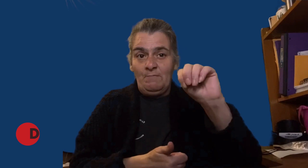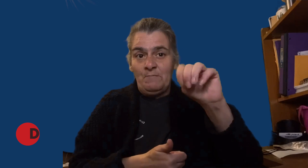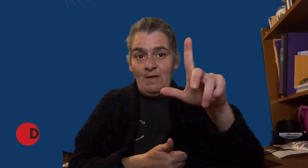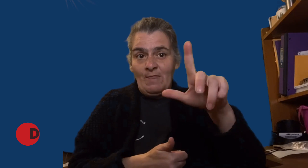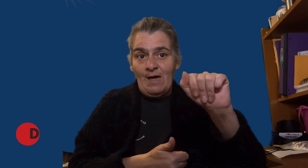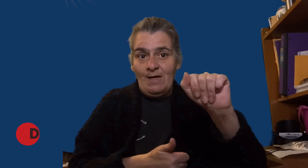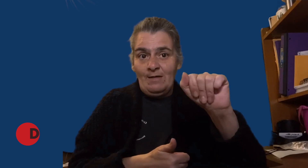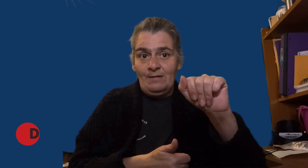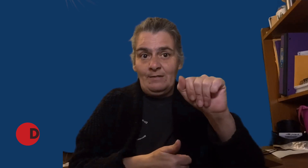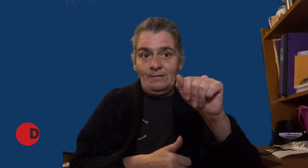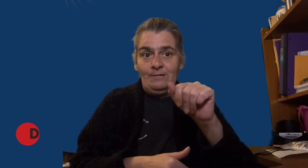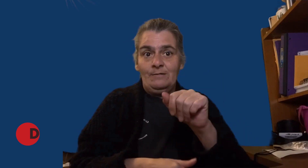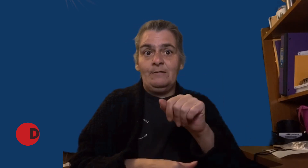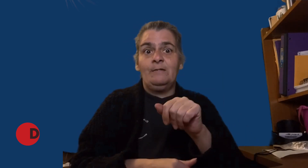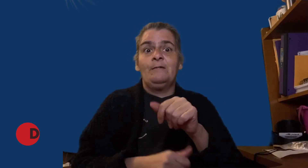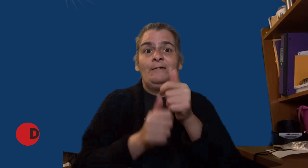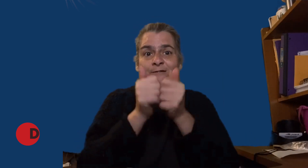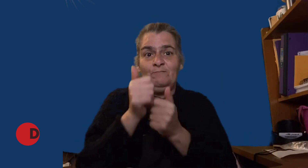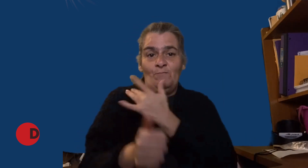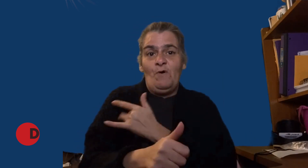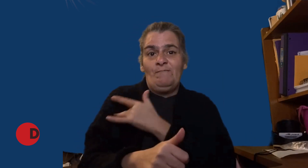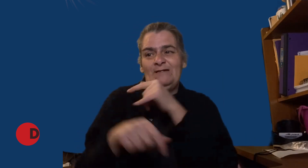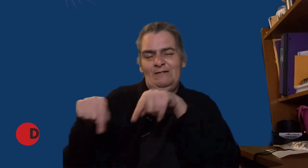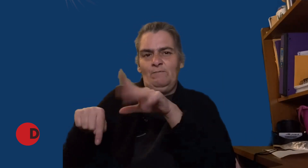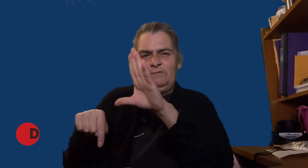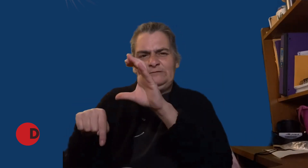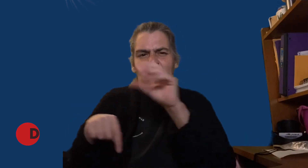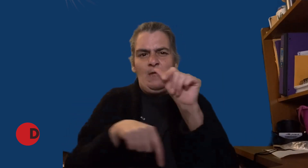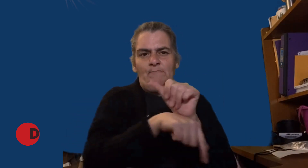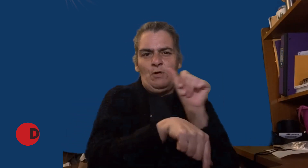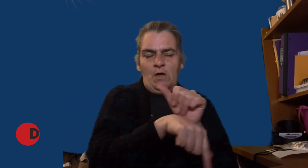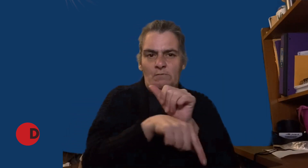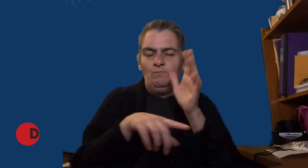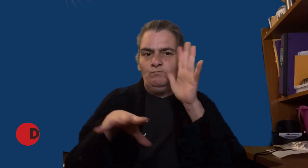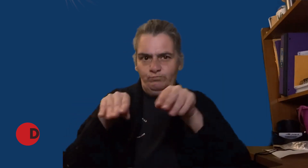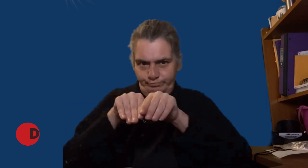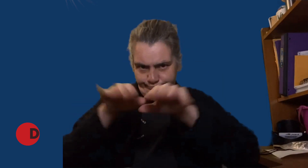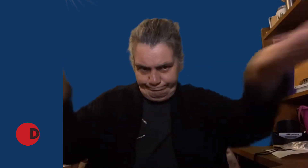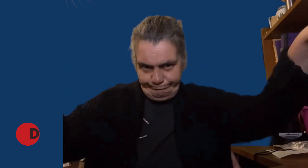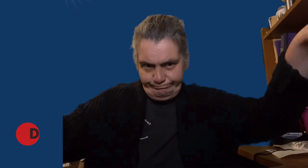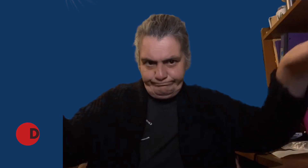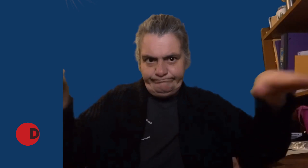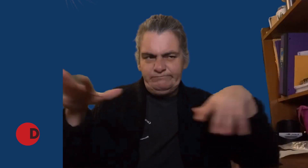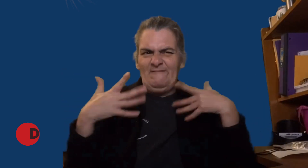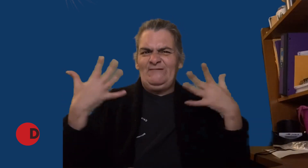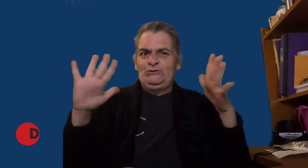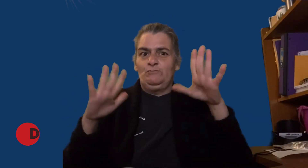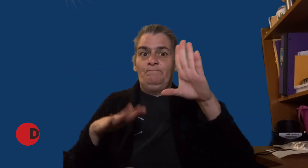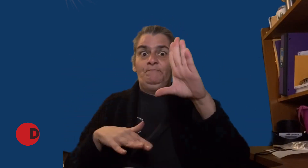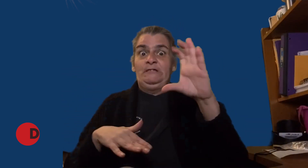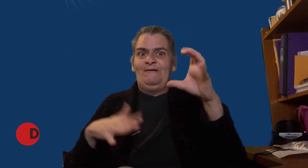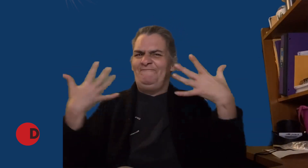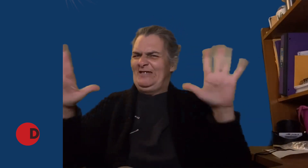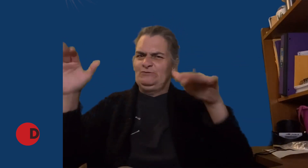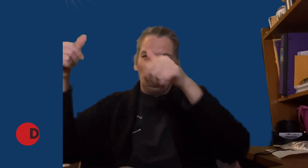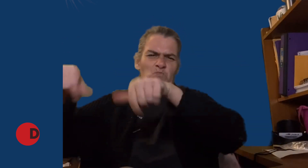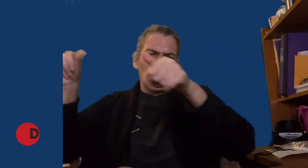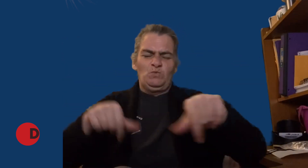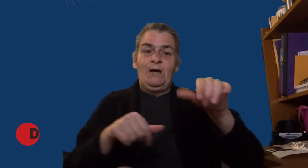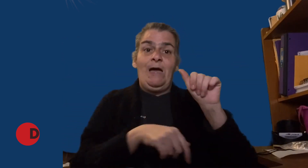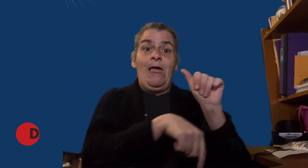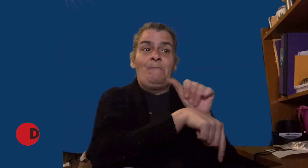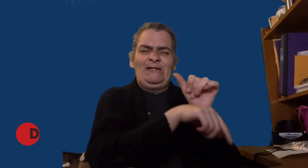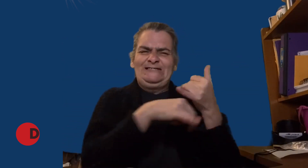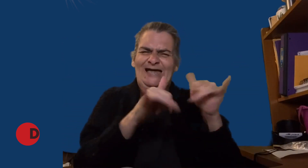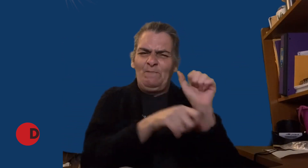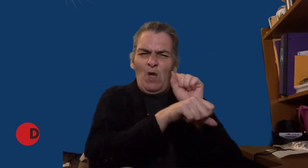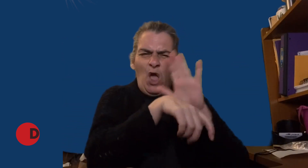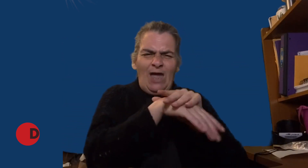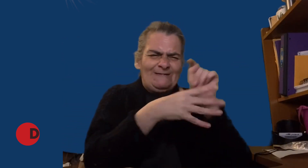Some people didn’t know about SLIC. They didn’t know that there